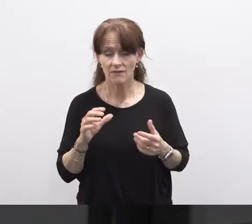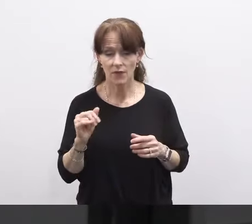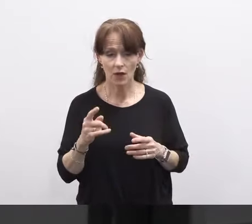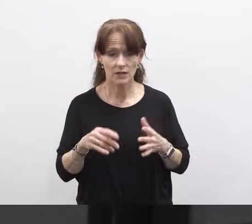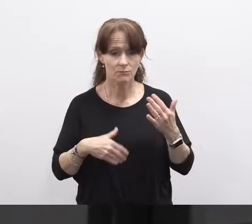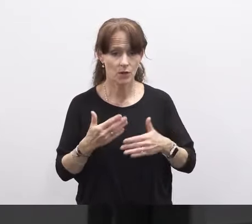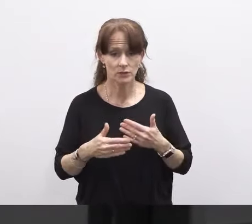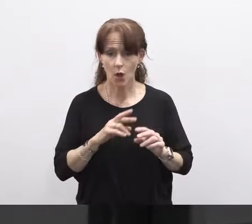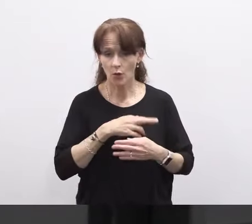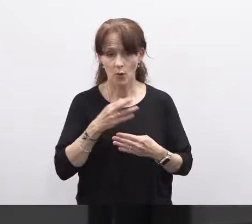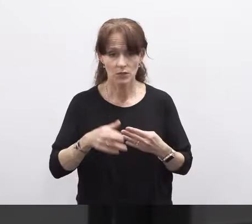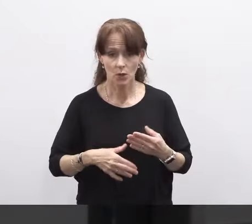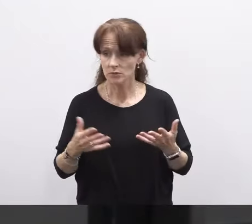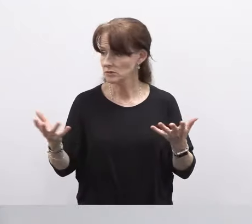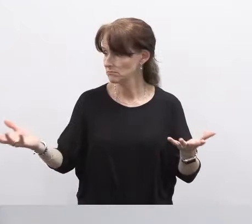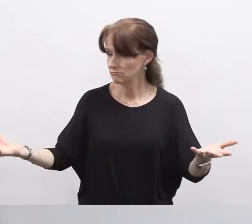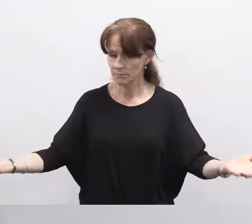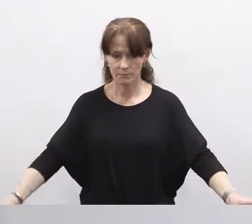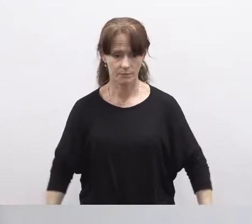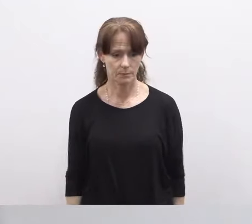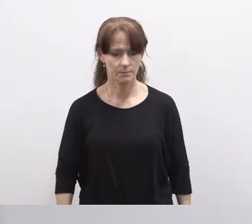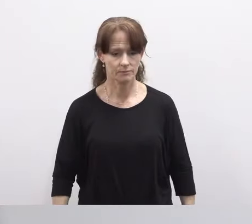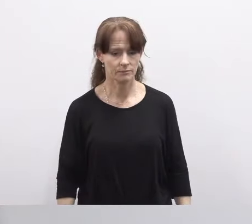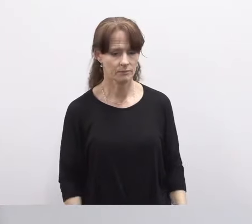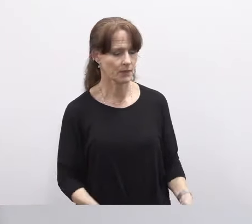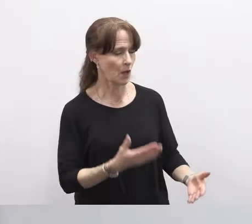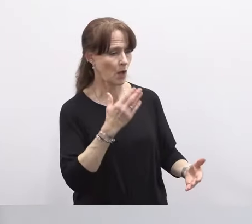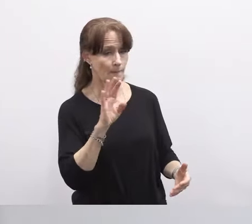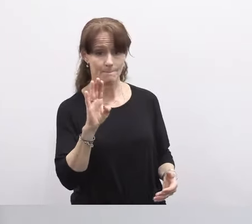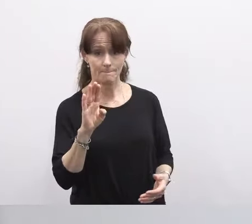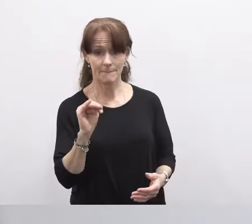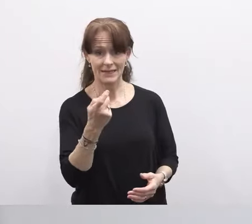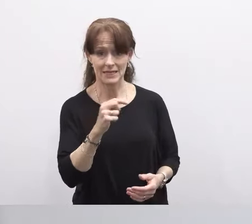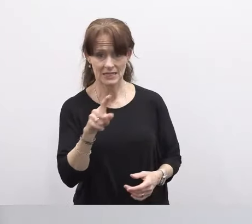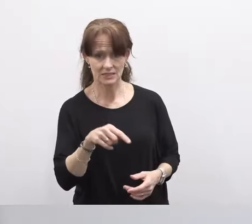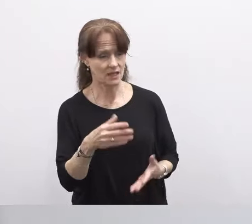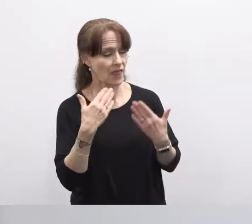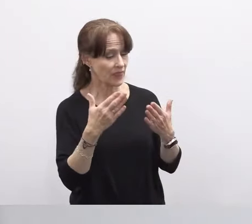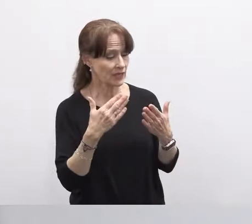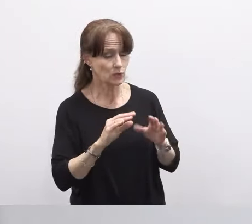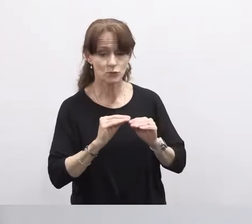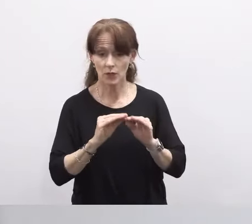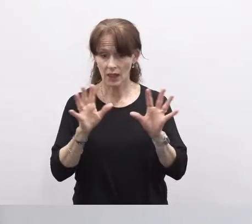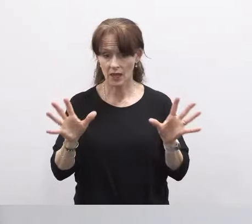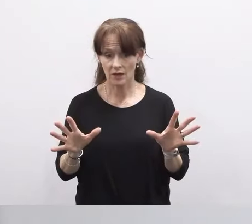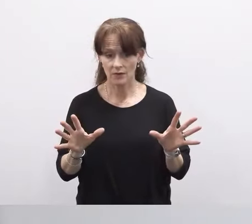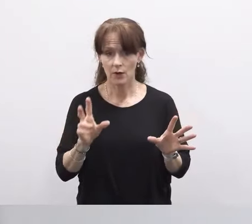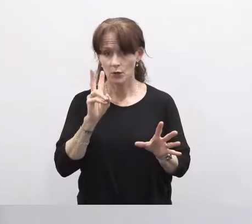or the results of our audit. Thank you for that, and just to clarify two separate items,